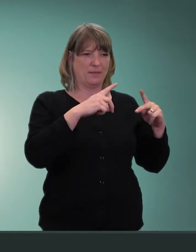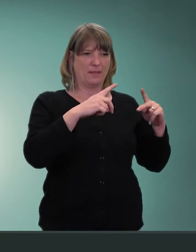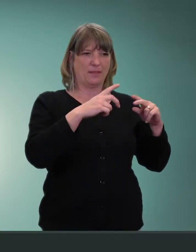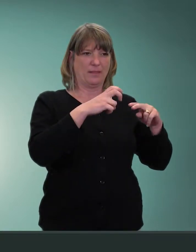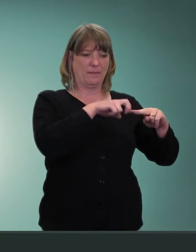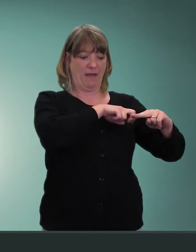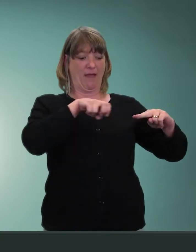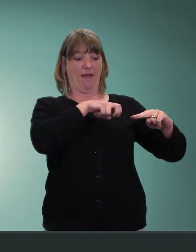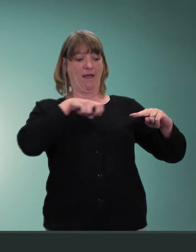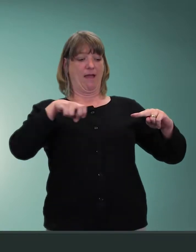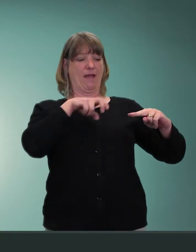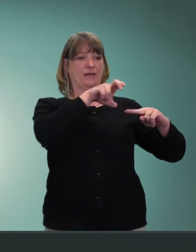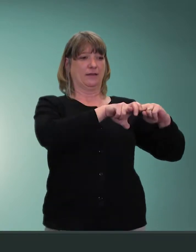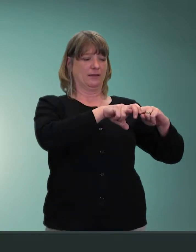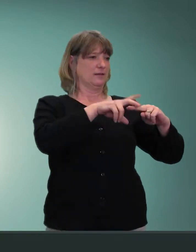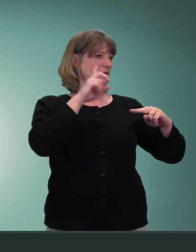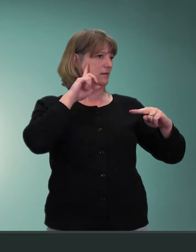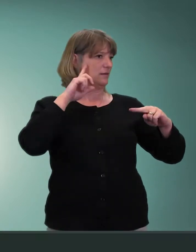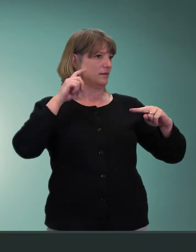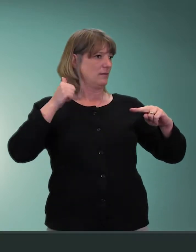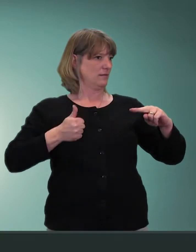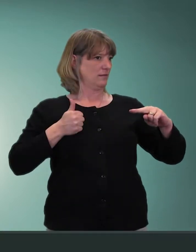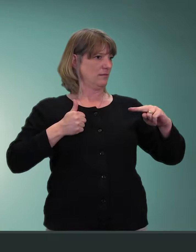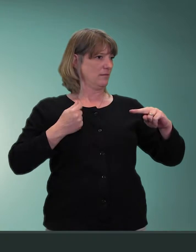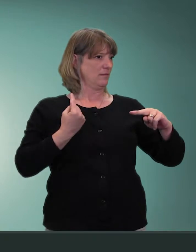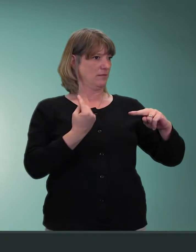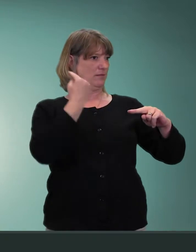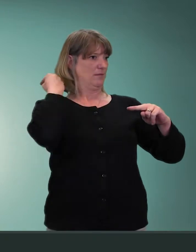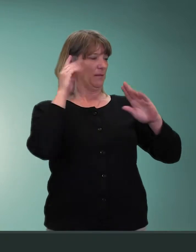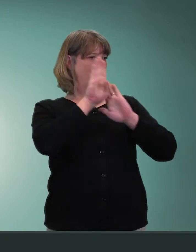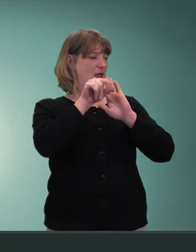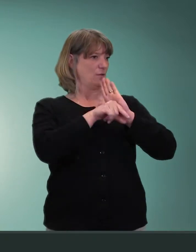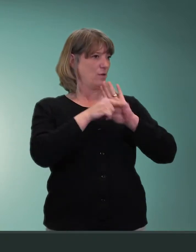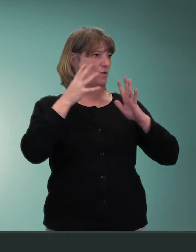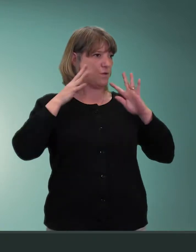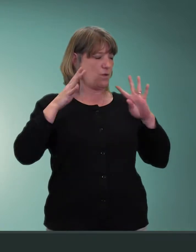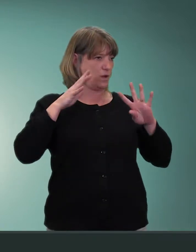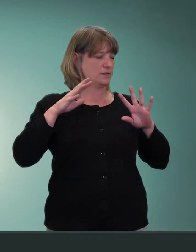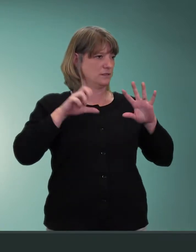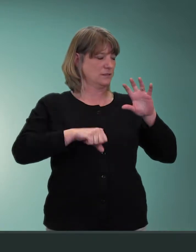behind me, that's what my hearing loss mostly focuses on is background noise.